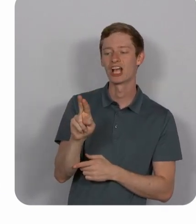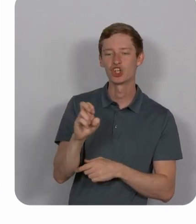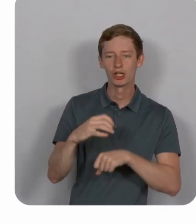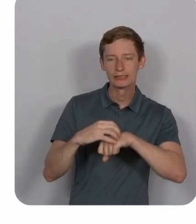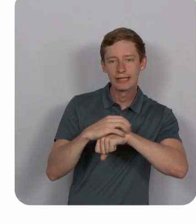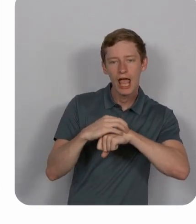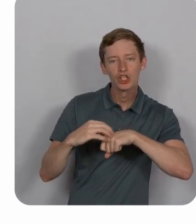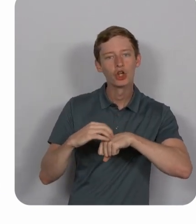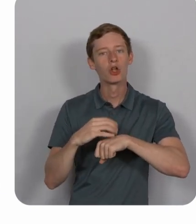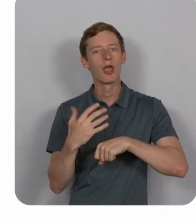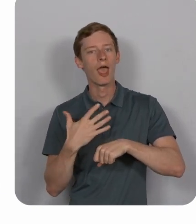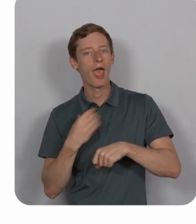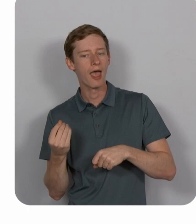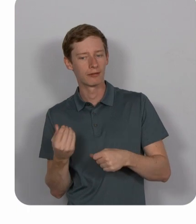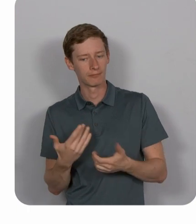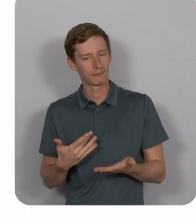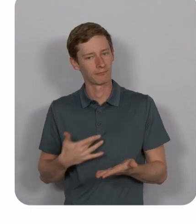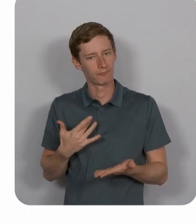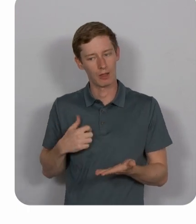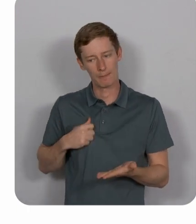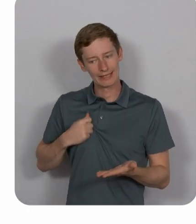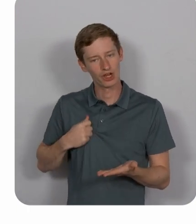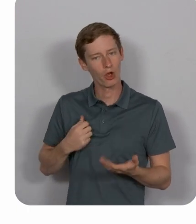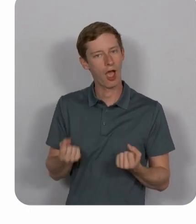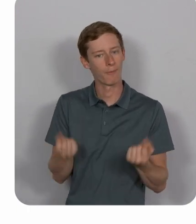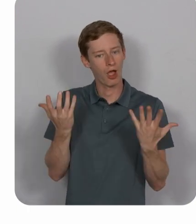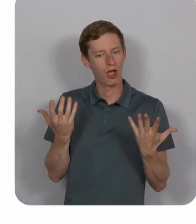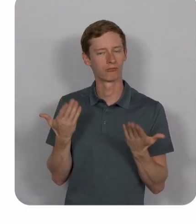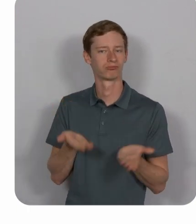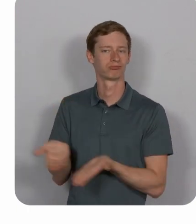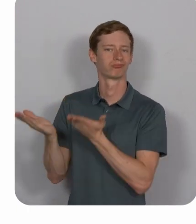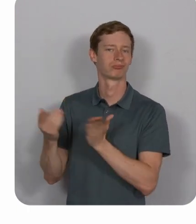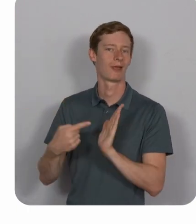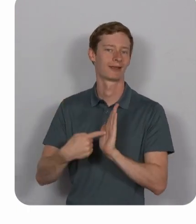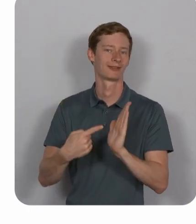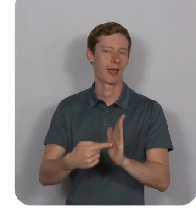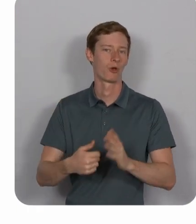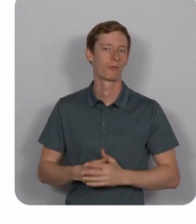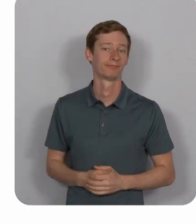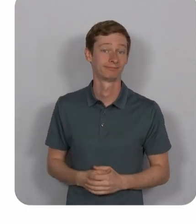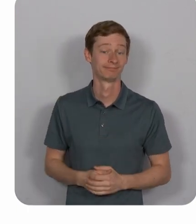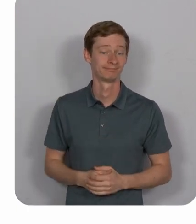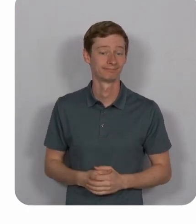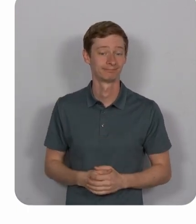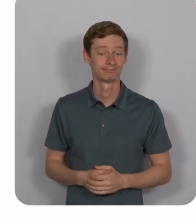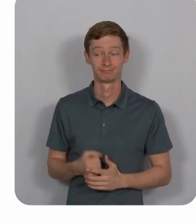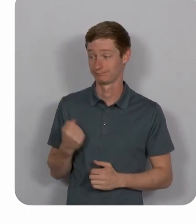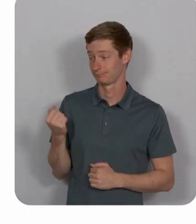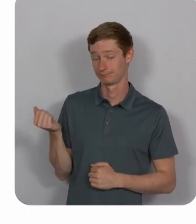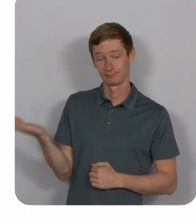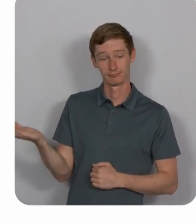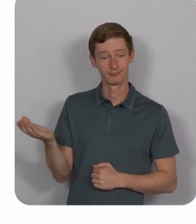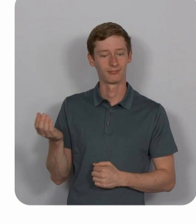Let's dive into an example to see it in action. In this version of the fireworks template,